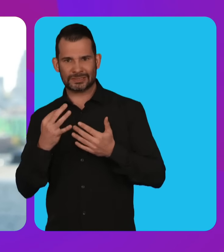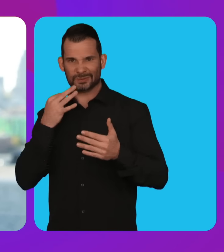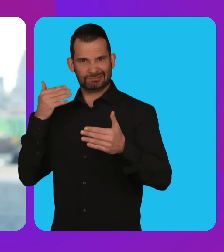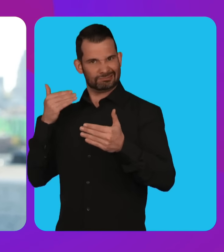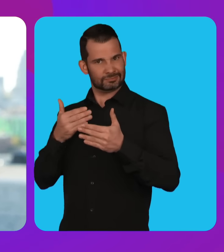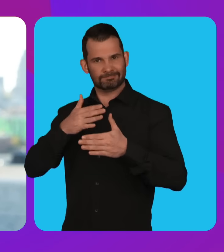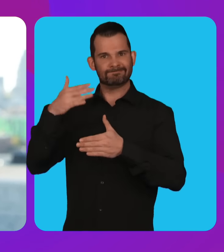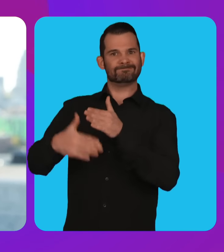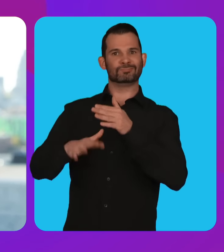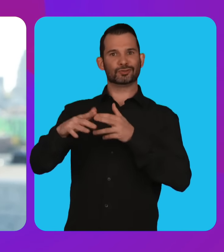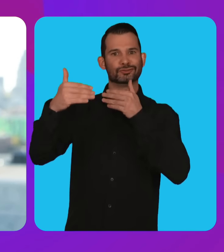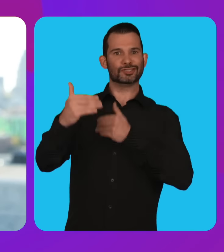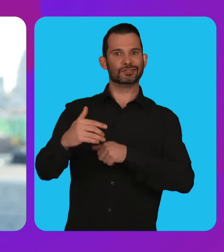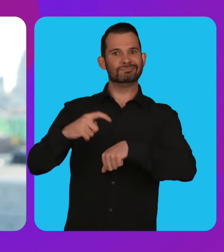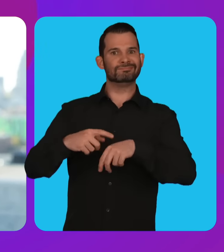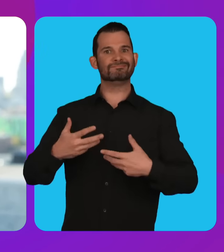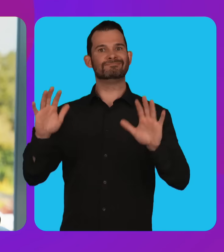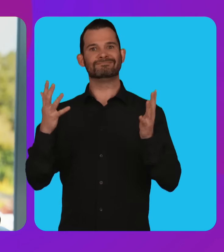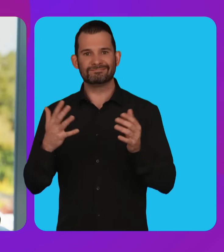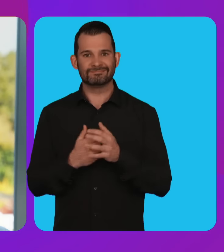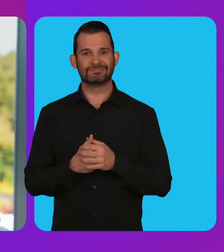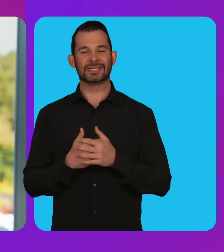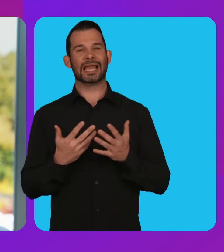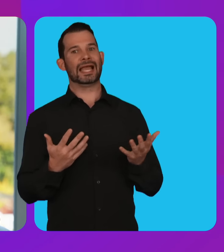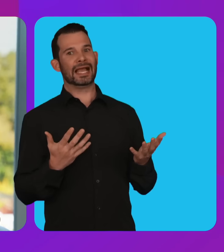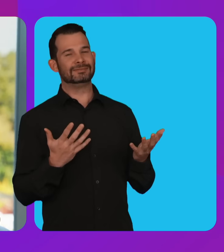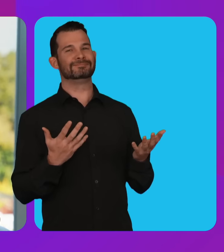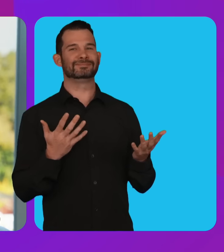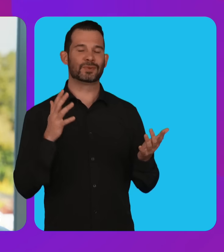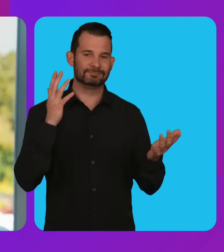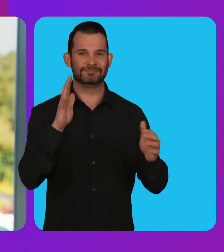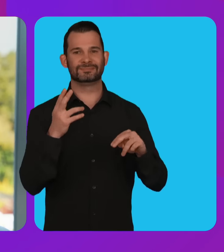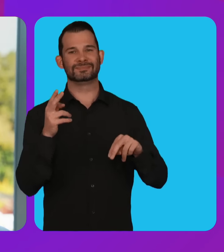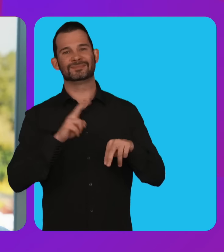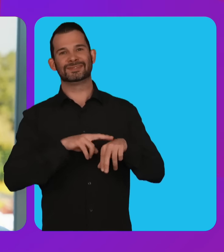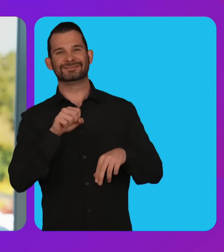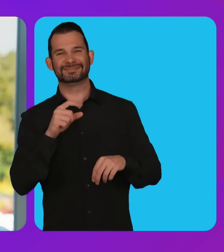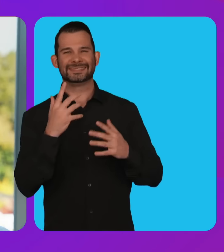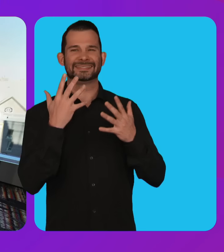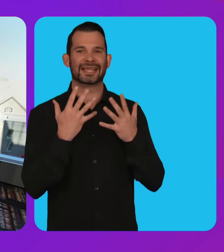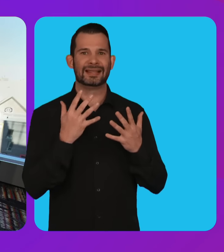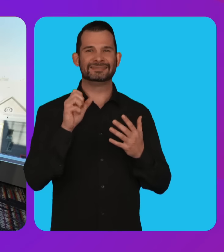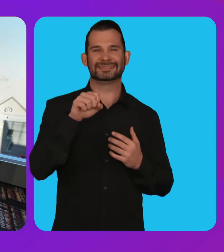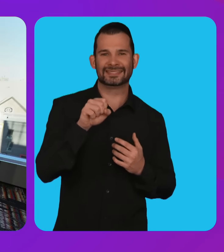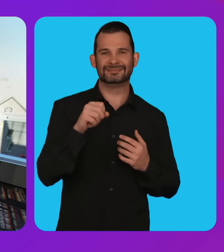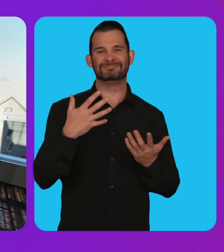from the end of your term? [Interpreter 1] Well, listen, it's-- well, there's sadness, of course,